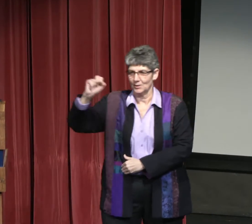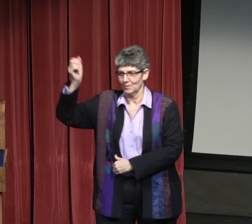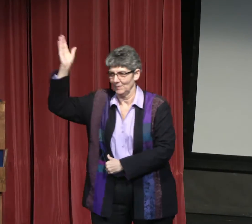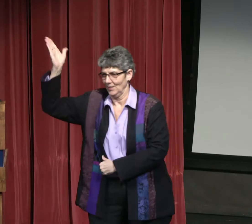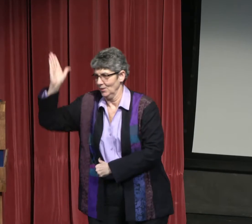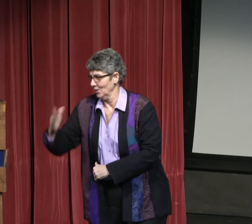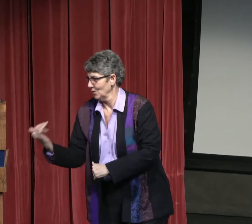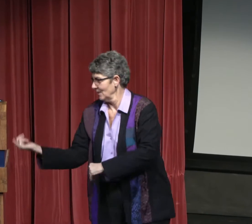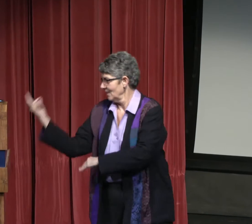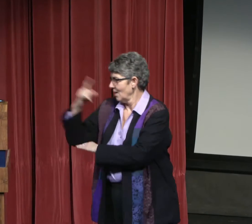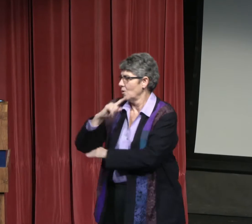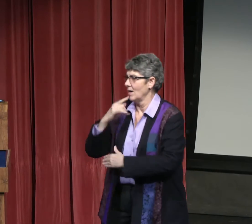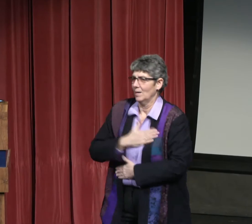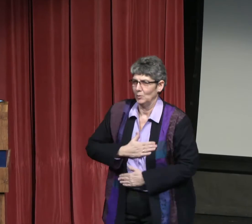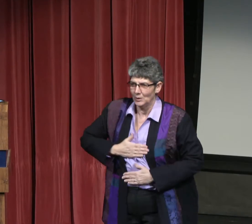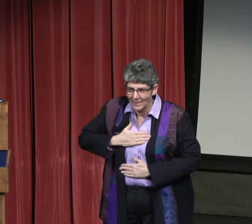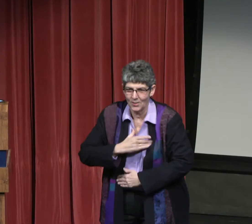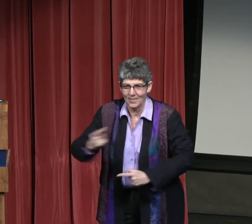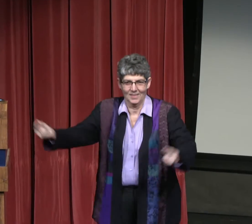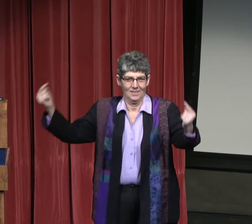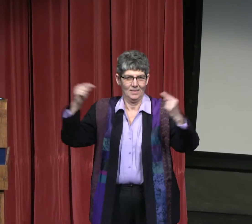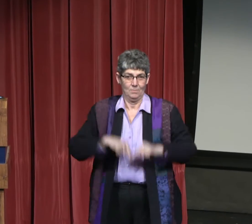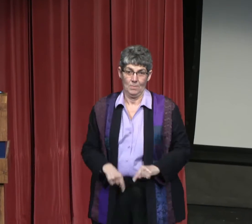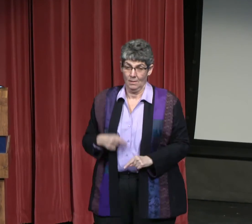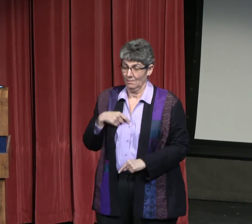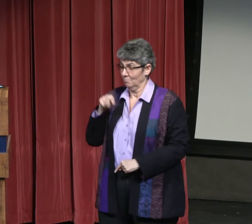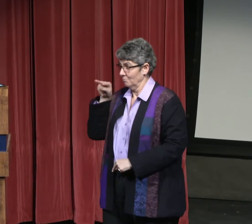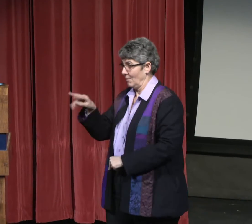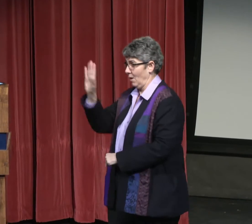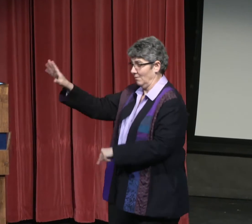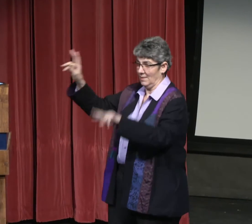Greetings and welcome to our next formal presentation in our series of lectures. I'm really happy you could join us today.